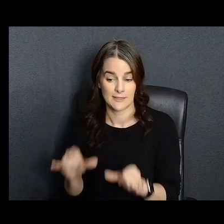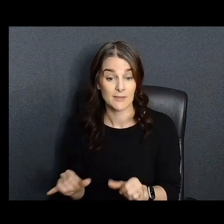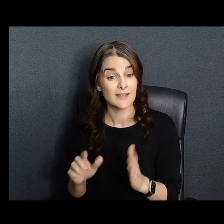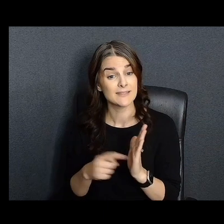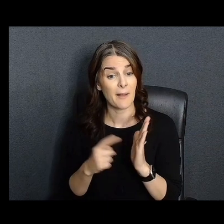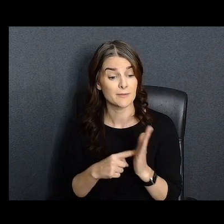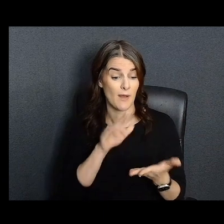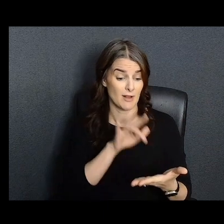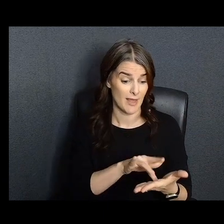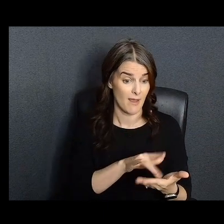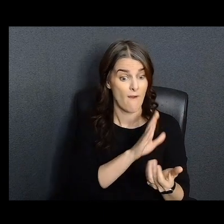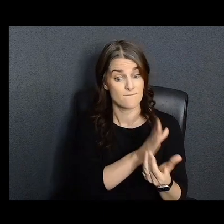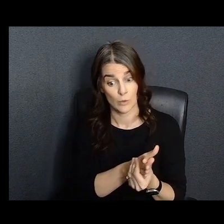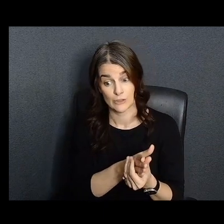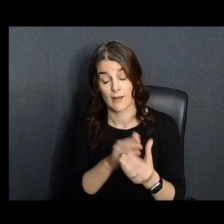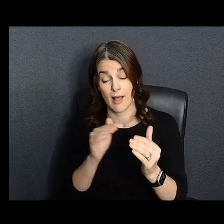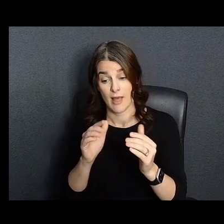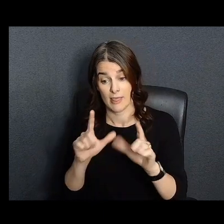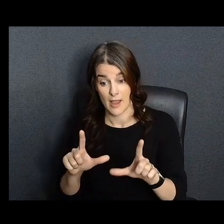to find the words you want. With LAMP, you really--